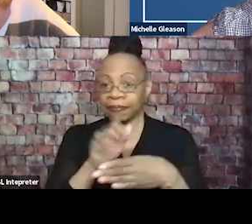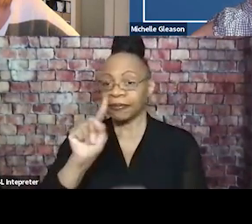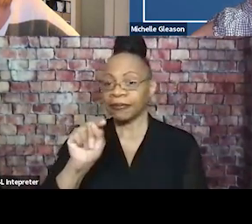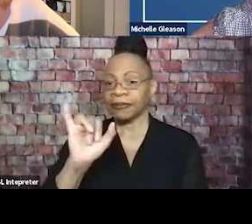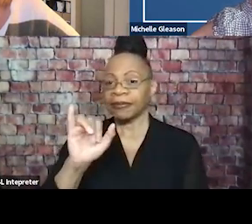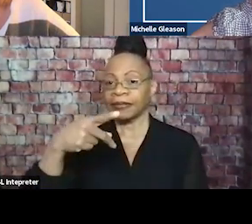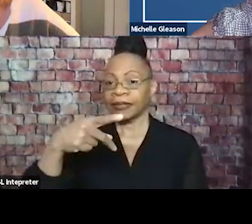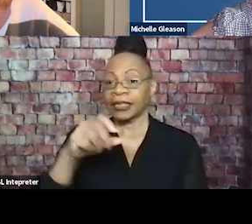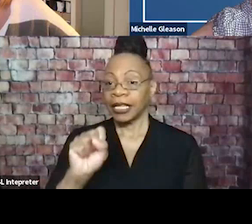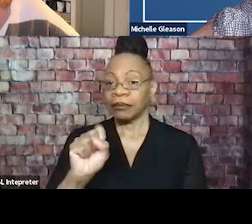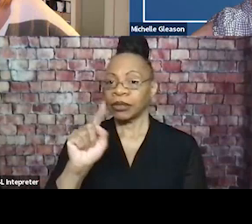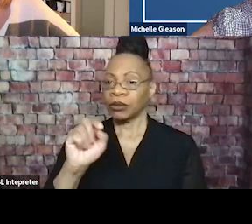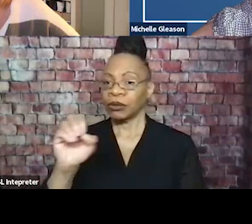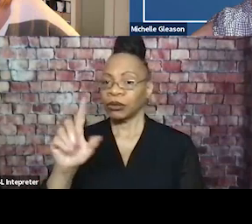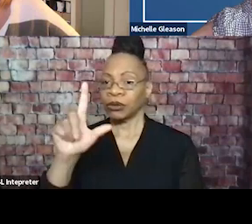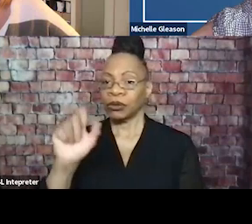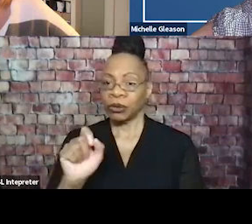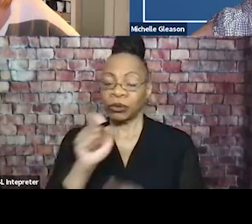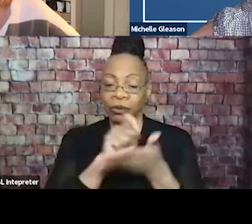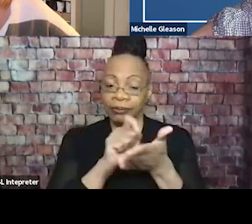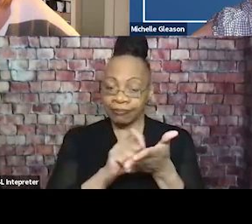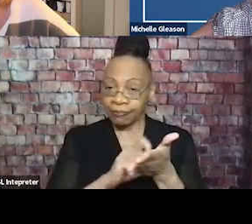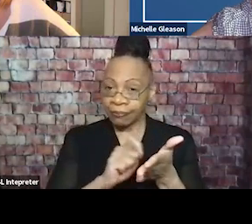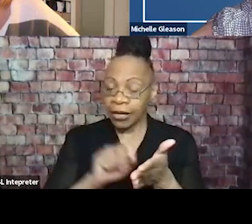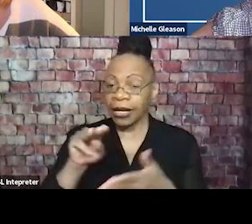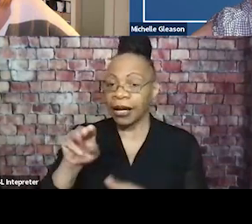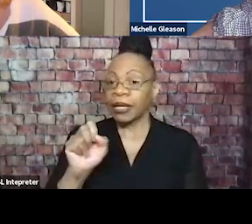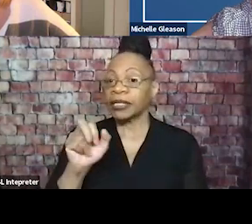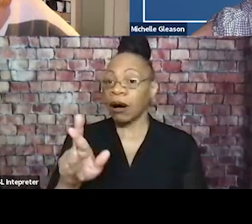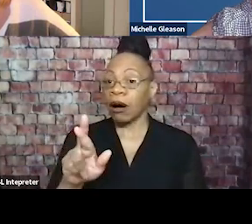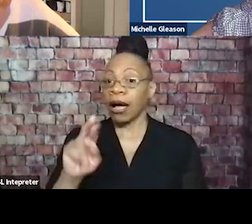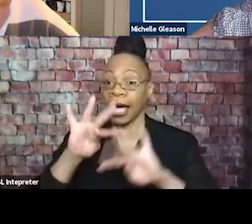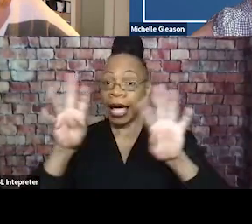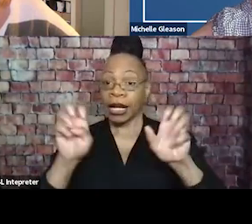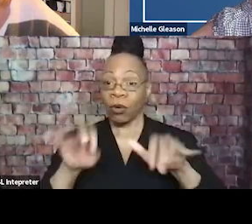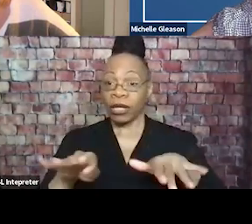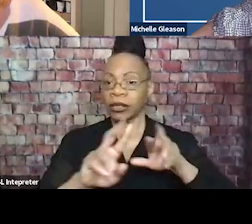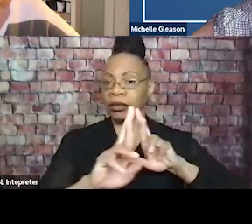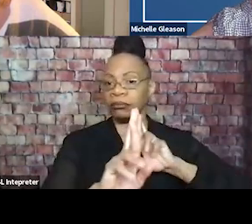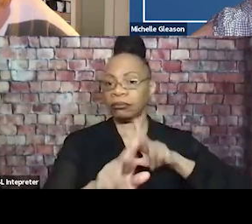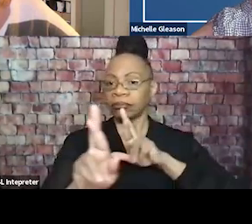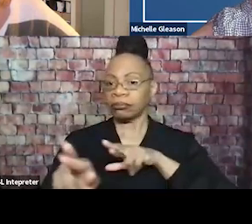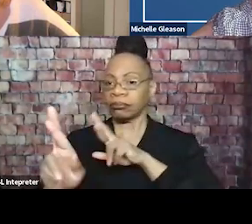and answer your frequently asked questions. I would like to welcome and thank our panelists from the SOAR TA Center